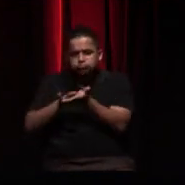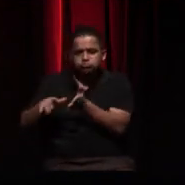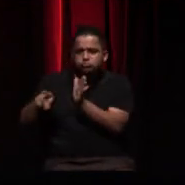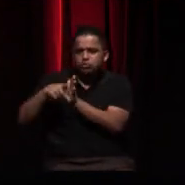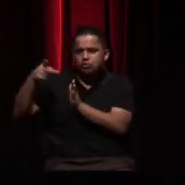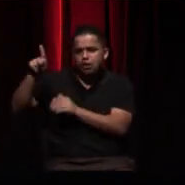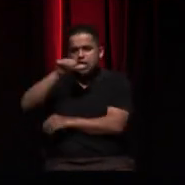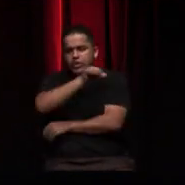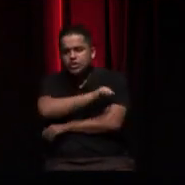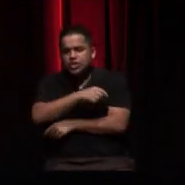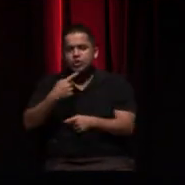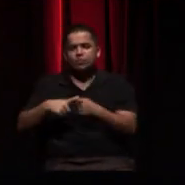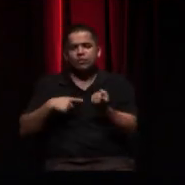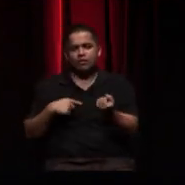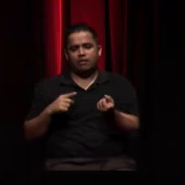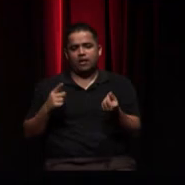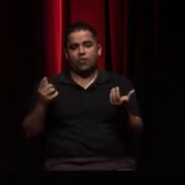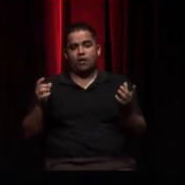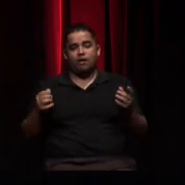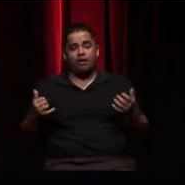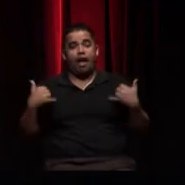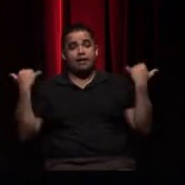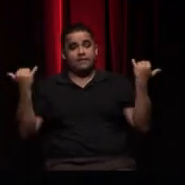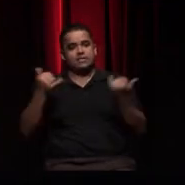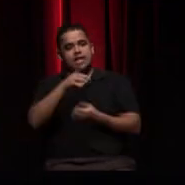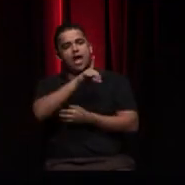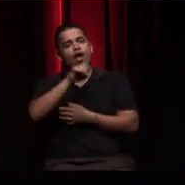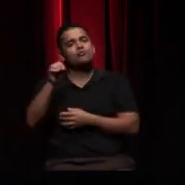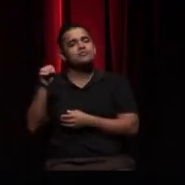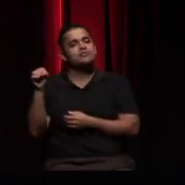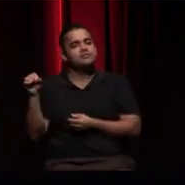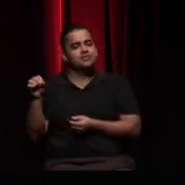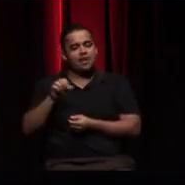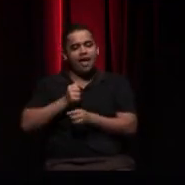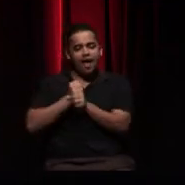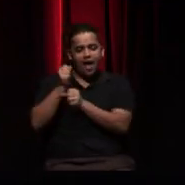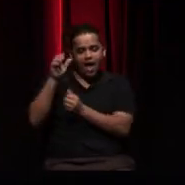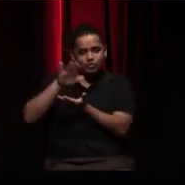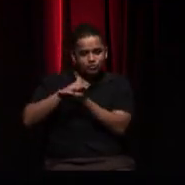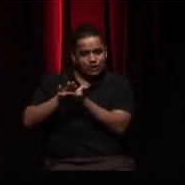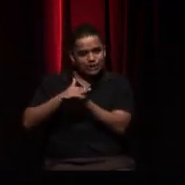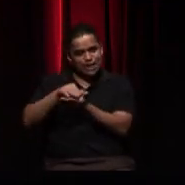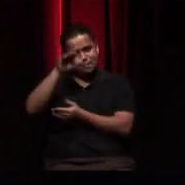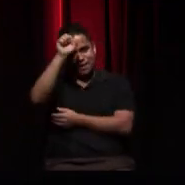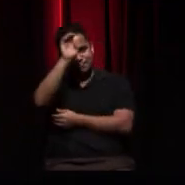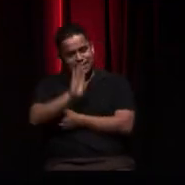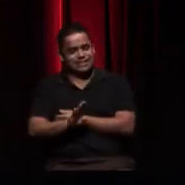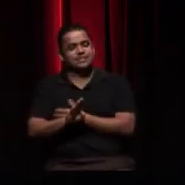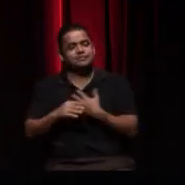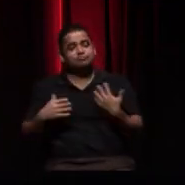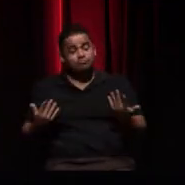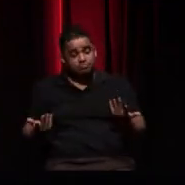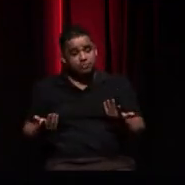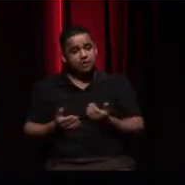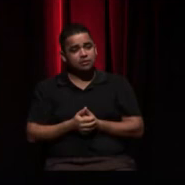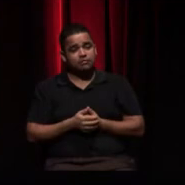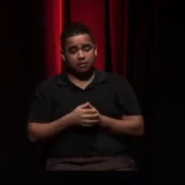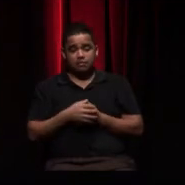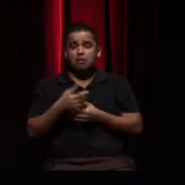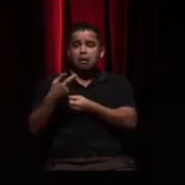It was the 100th birthday of samba in Brazil. So, in this case the brand came to us